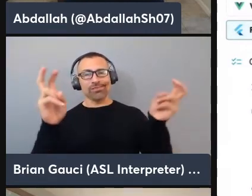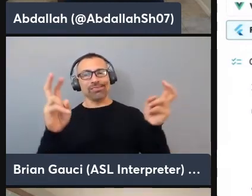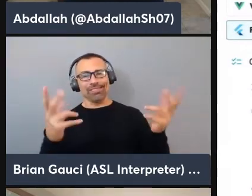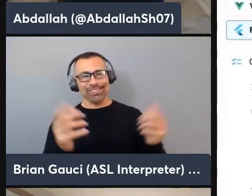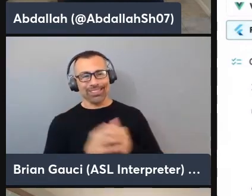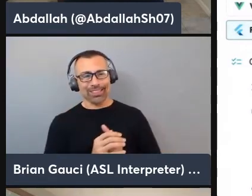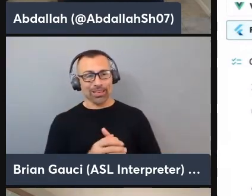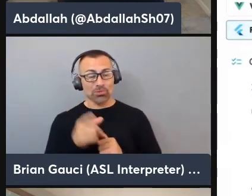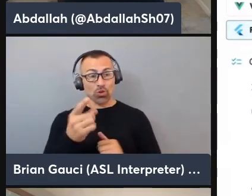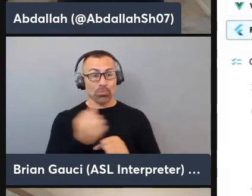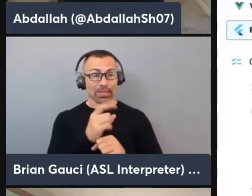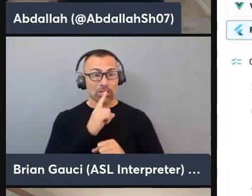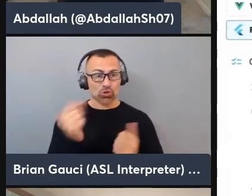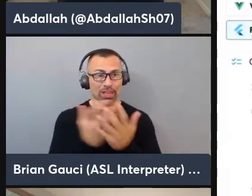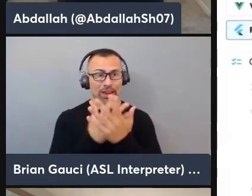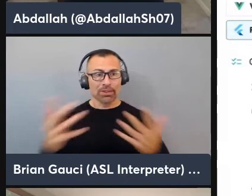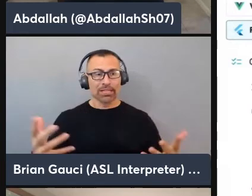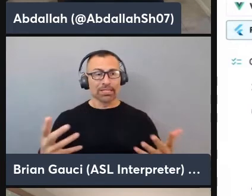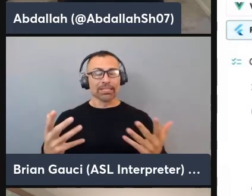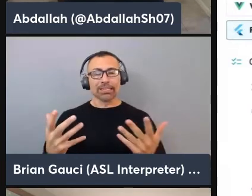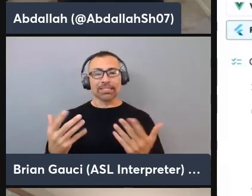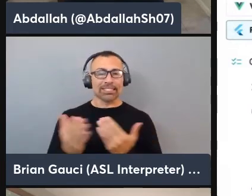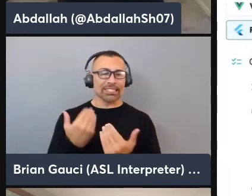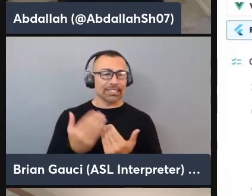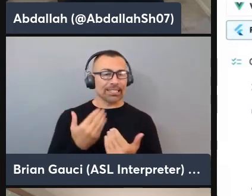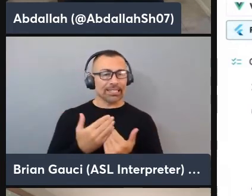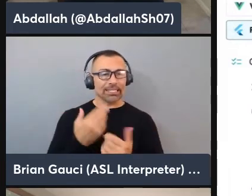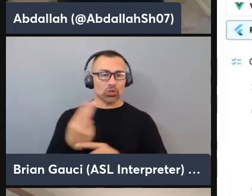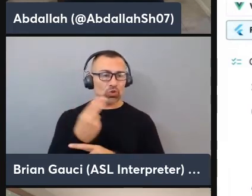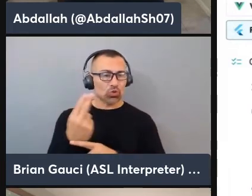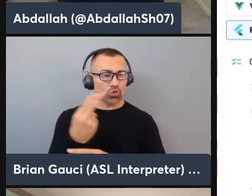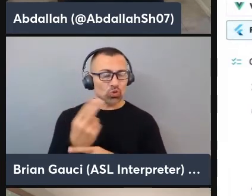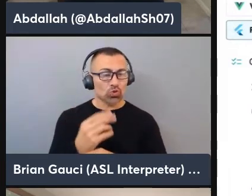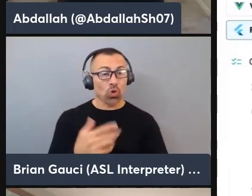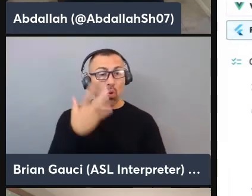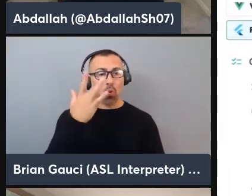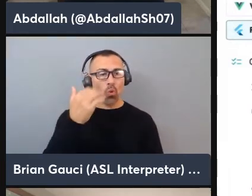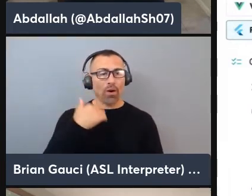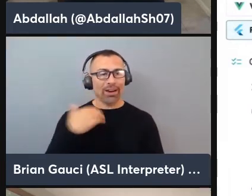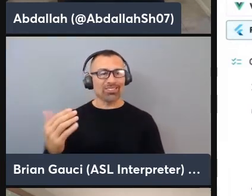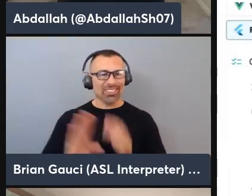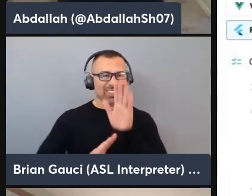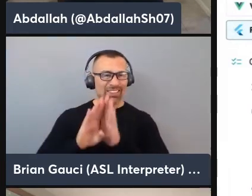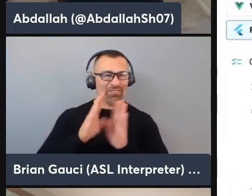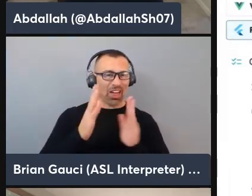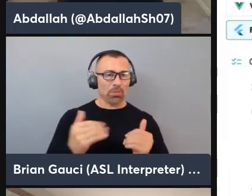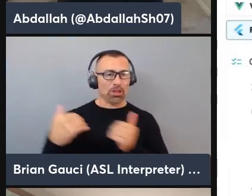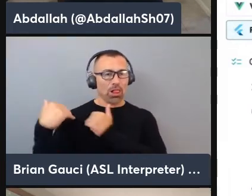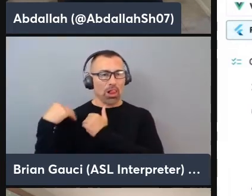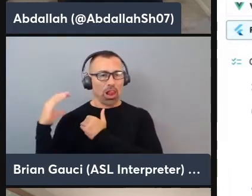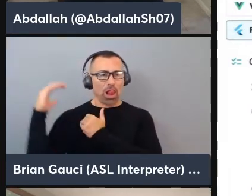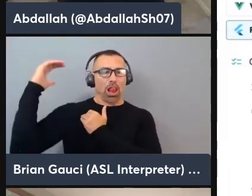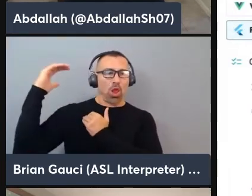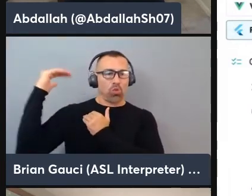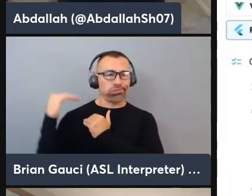reducing the load off of our developers, so that they can actually go in and do the fun stuff versus having to worry about the stuff on the back end.